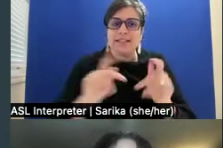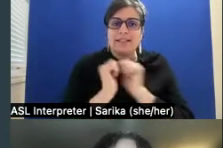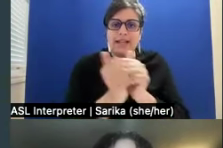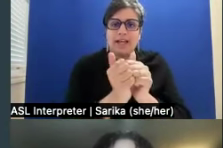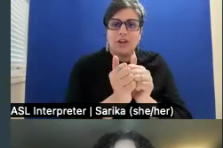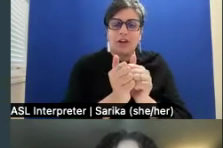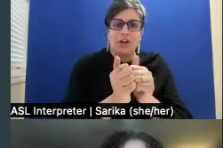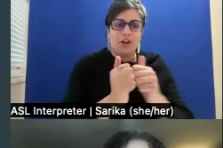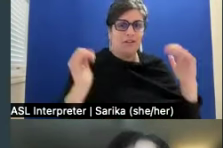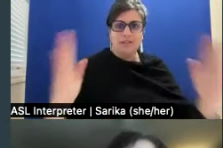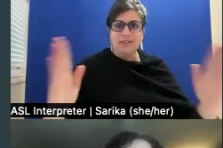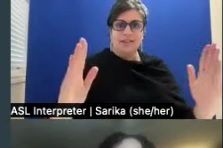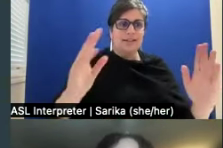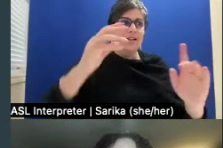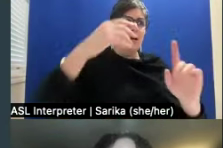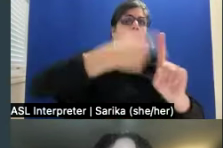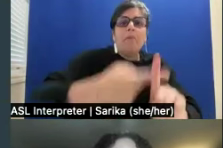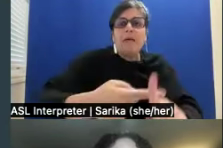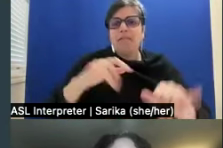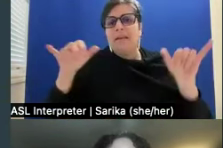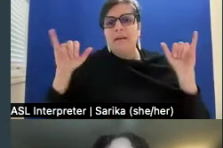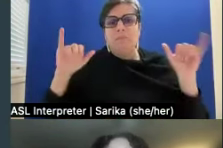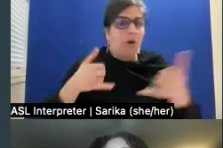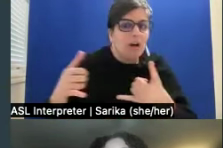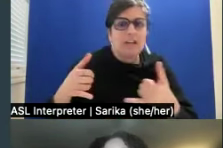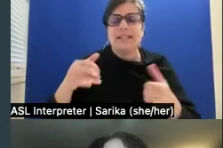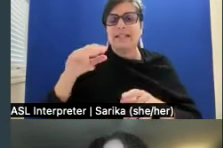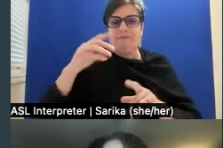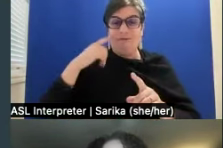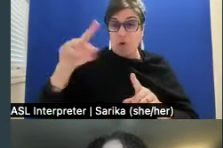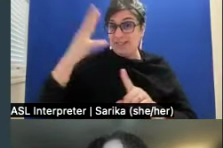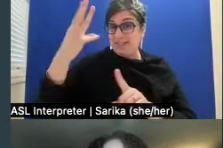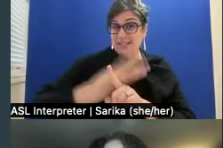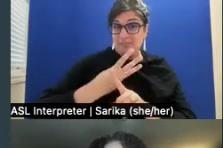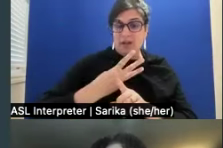We have monthly parties that, involve both individual mapping of people's